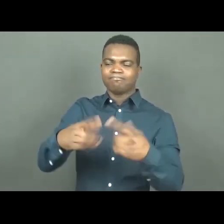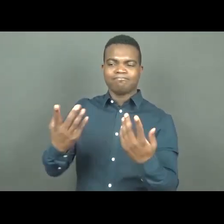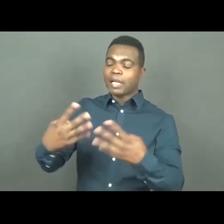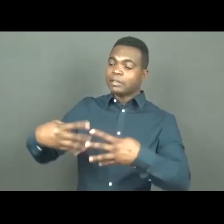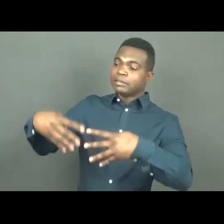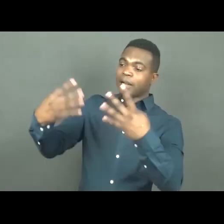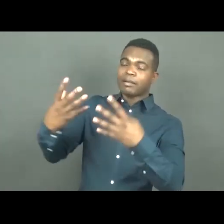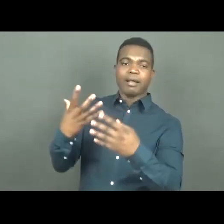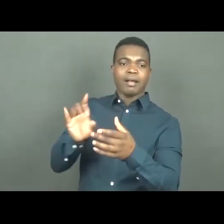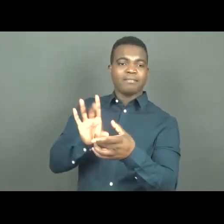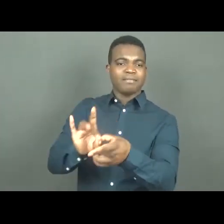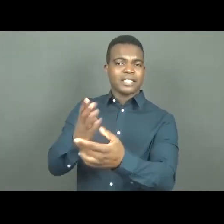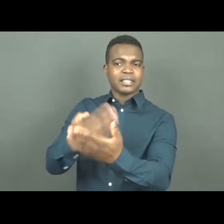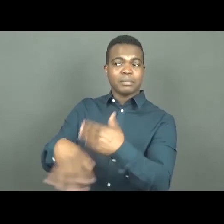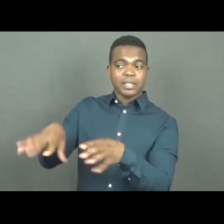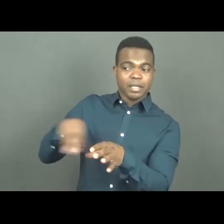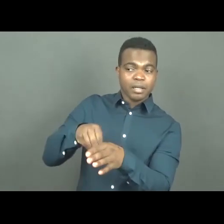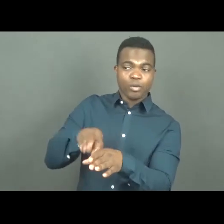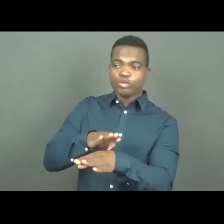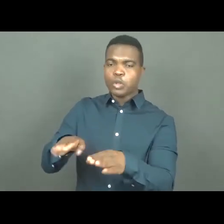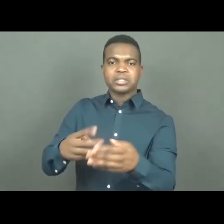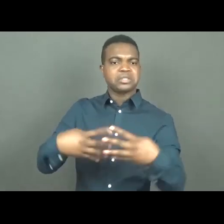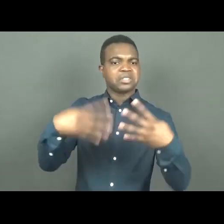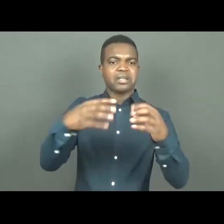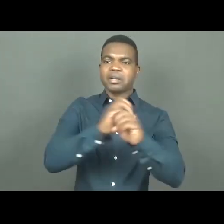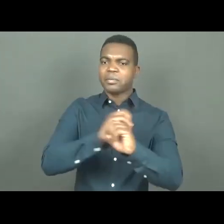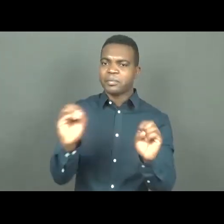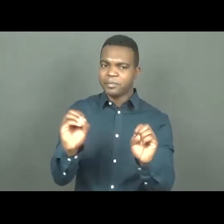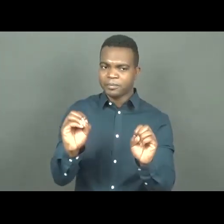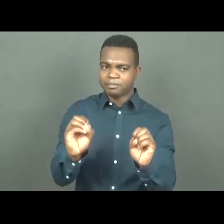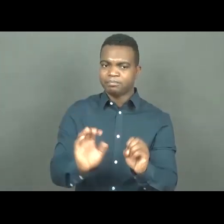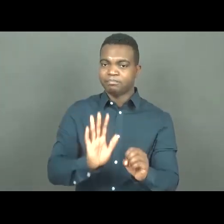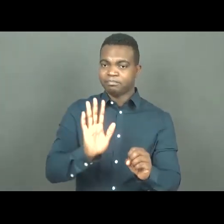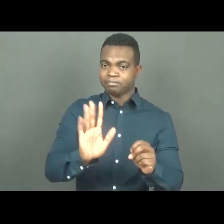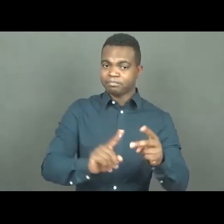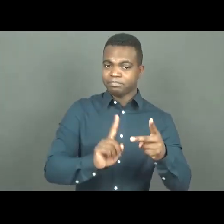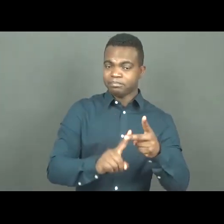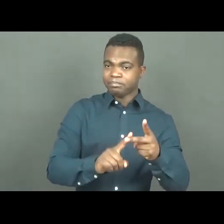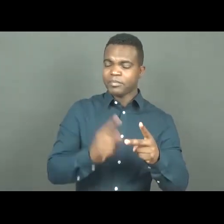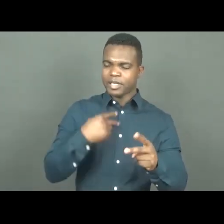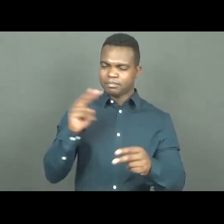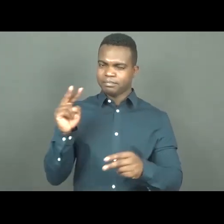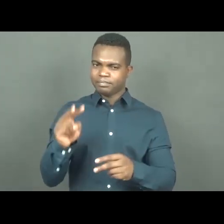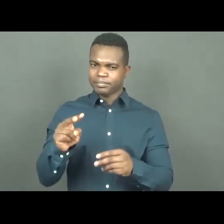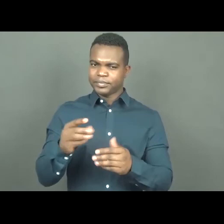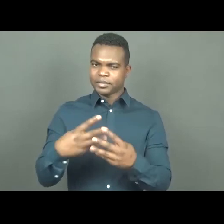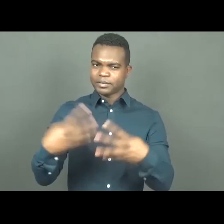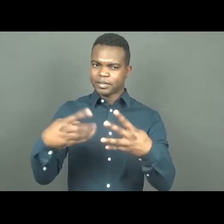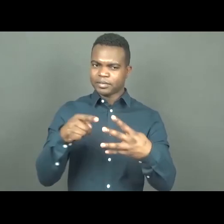data collection methods. Positively, I found that the Swiss agency on development and cooperation